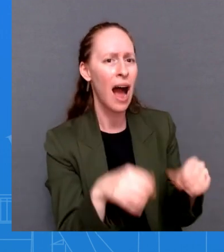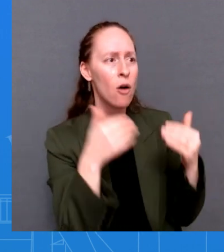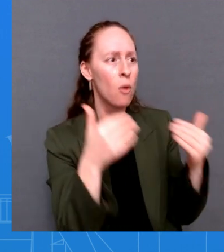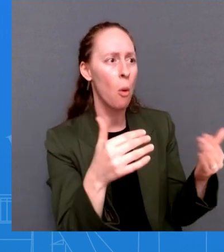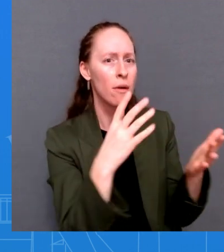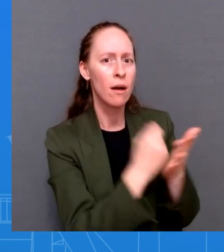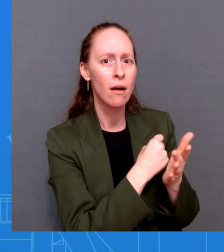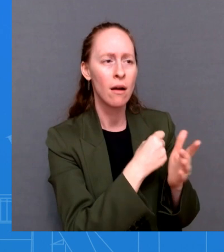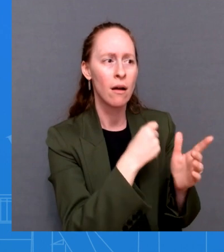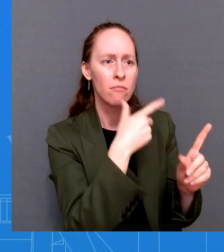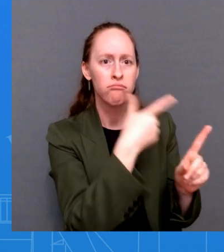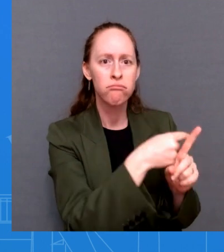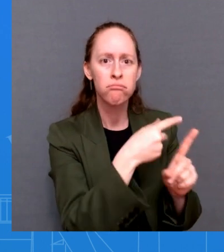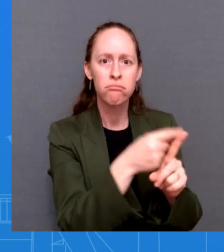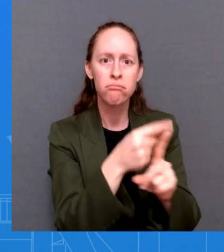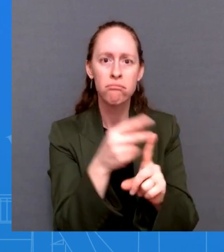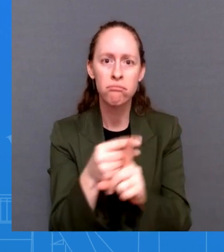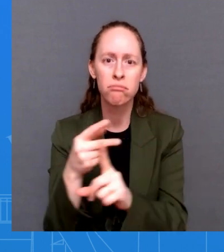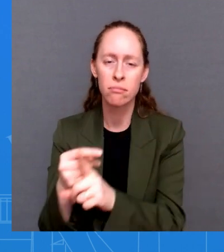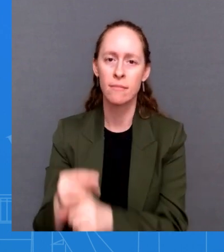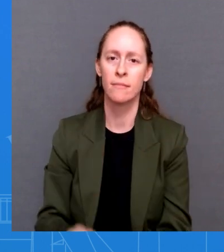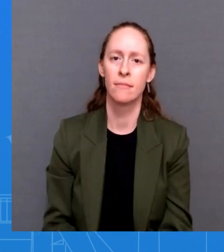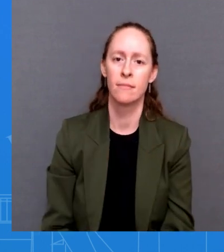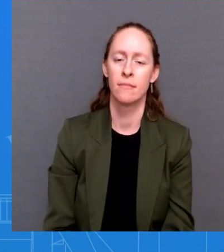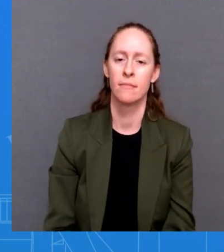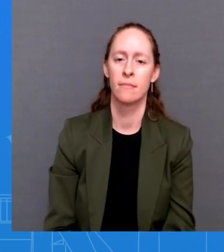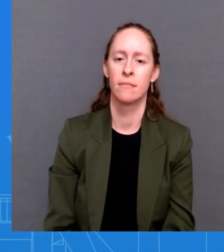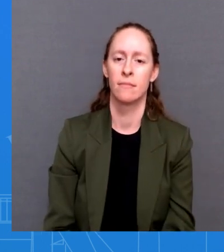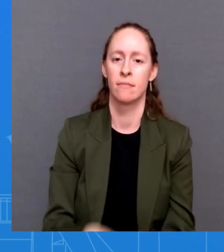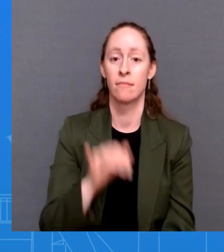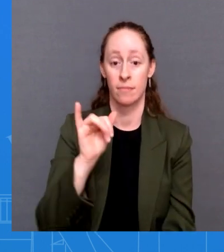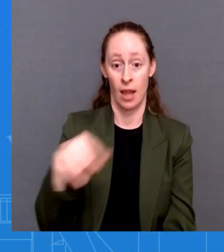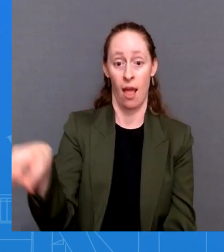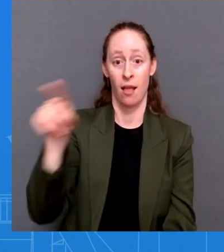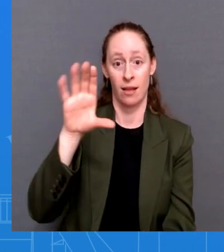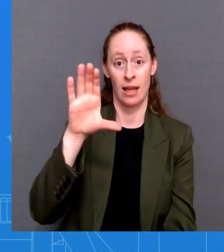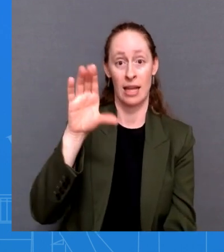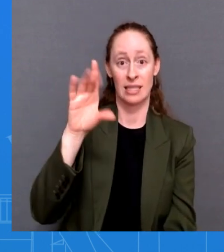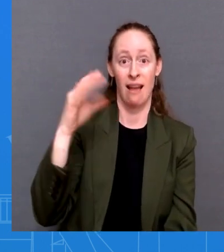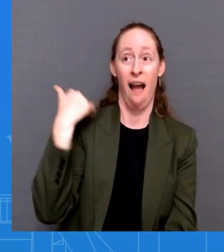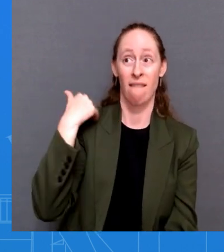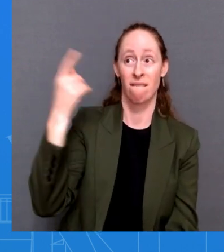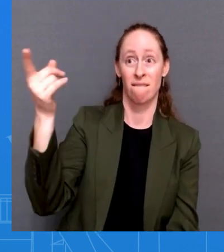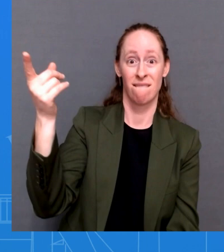that data is going to be really helpful for us to understand what's happening on the ground. So with studies having been done for,